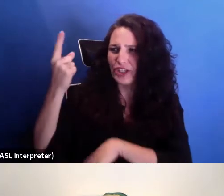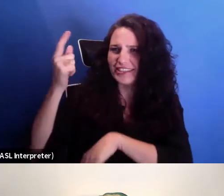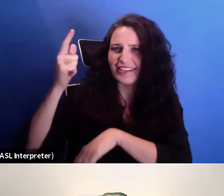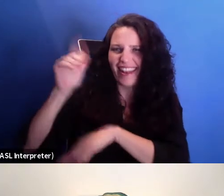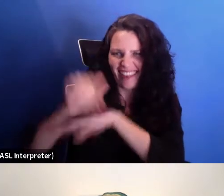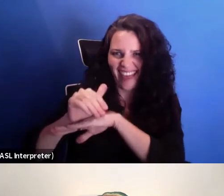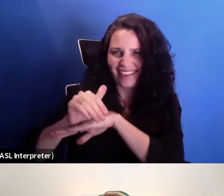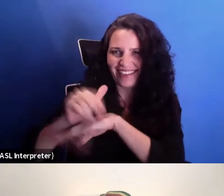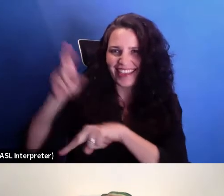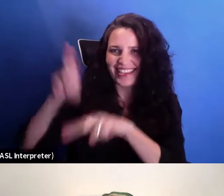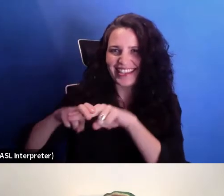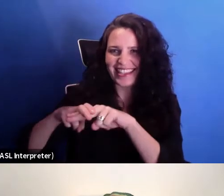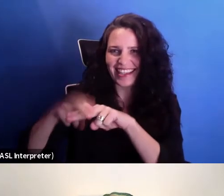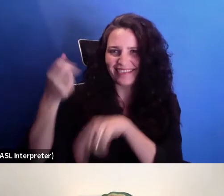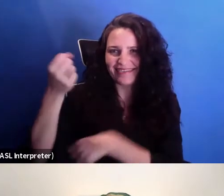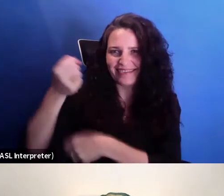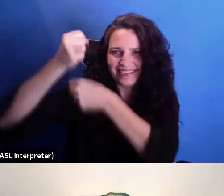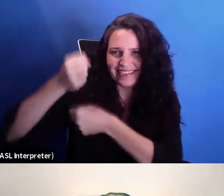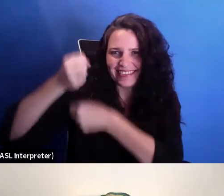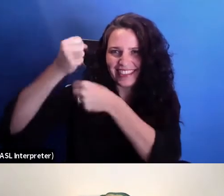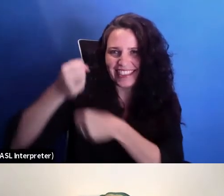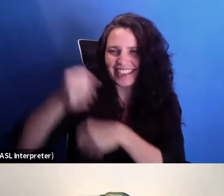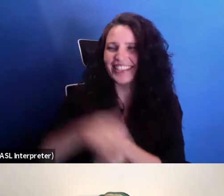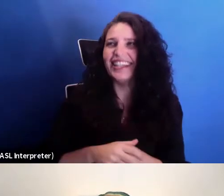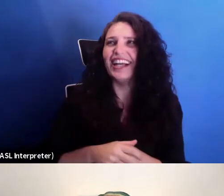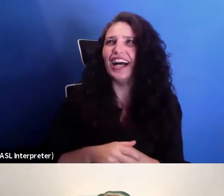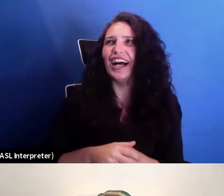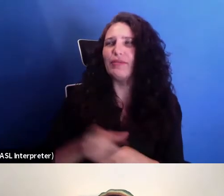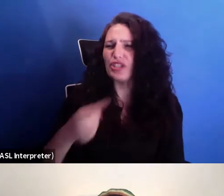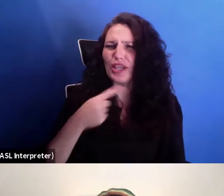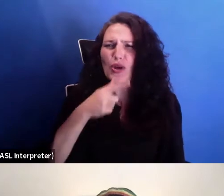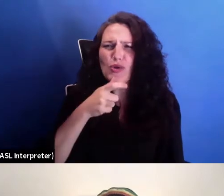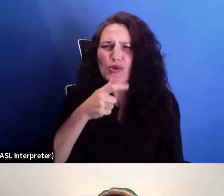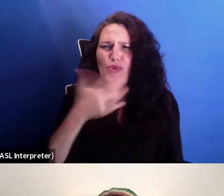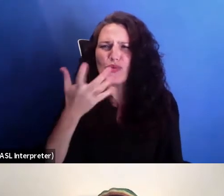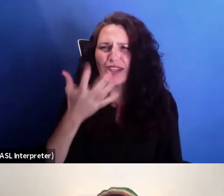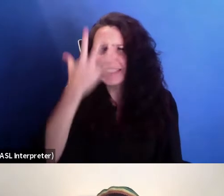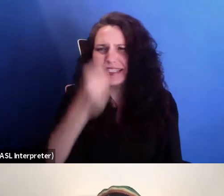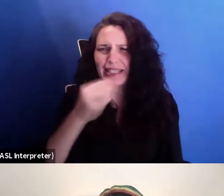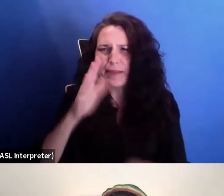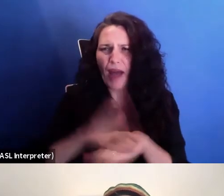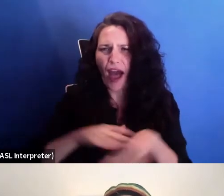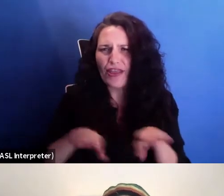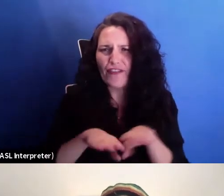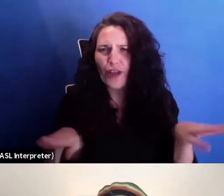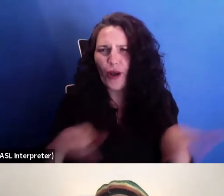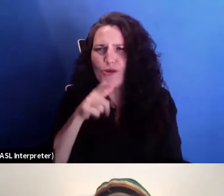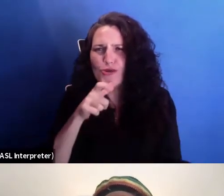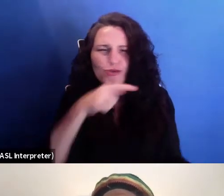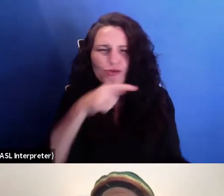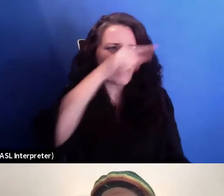that everybody would be thinking like, Oh my God, that's just like when she was figuring out what the campers should be eating for dinner.